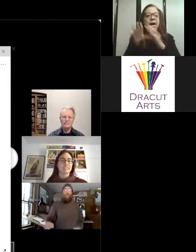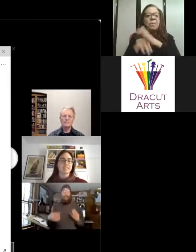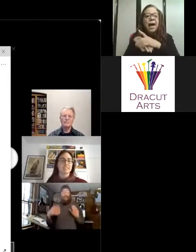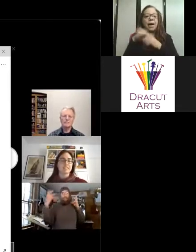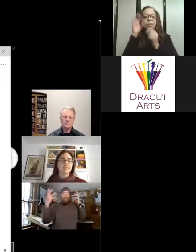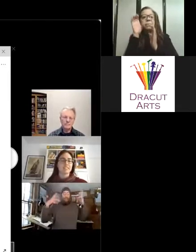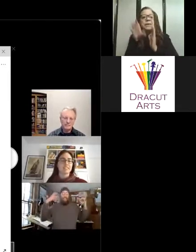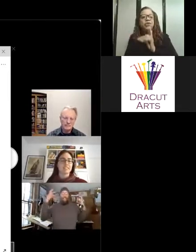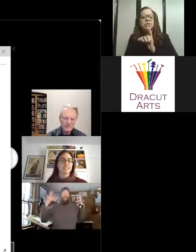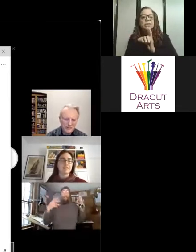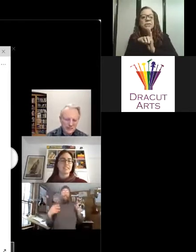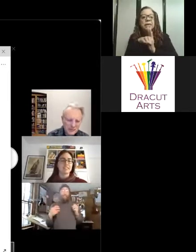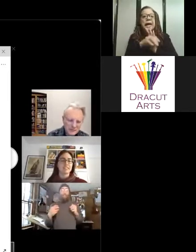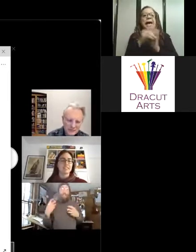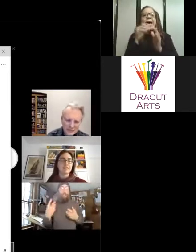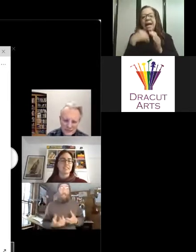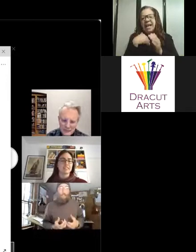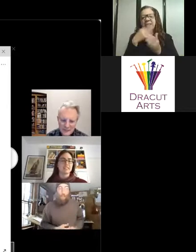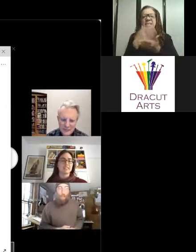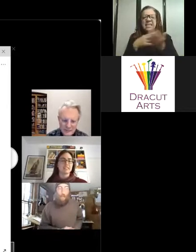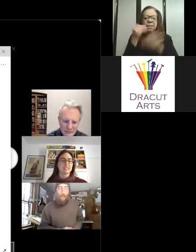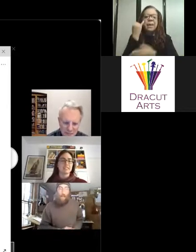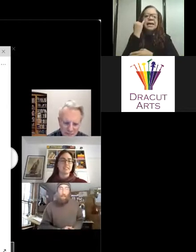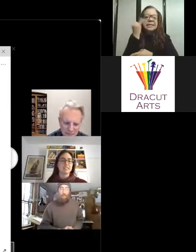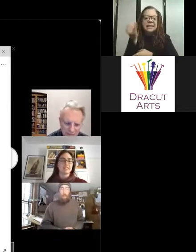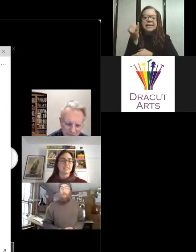I might have some ideas, I might be able to cartoon a little bit of Freeman